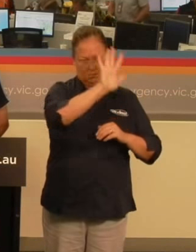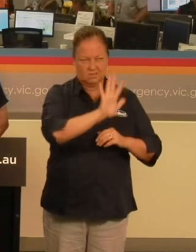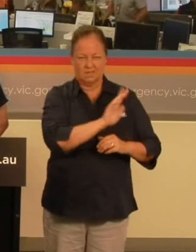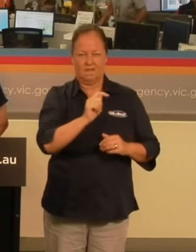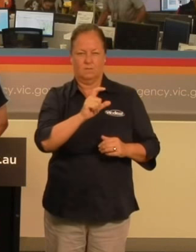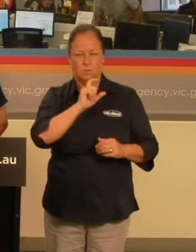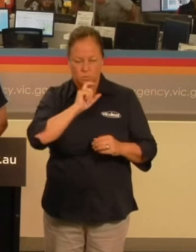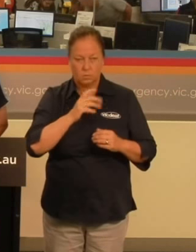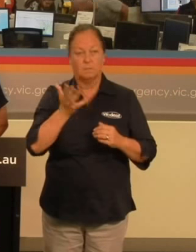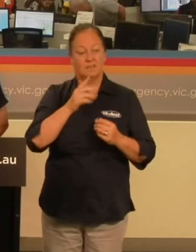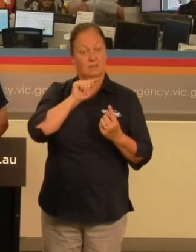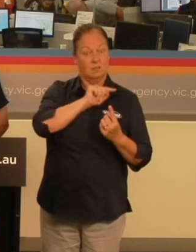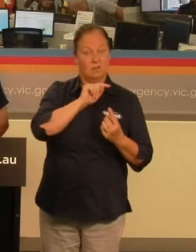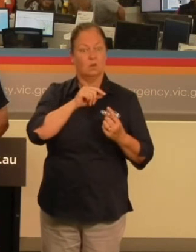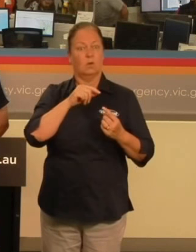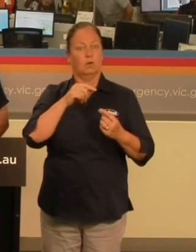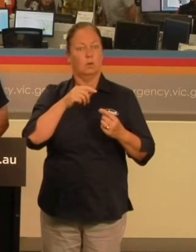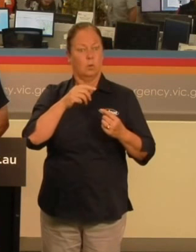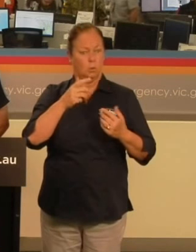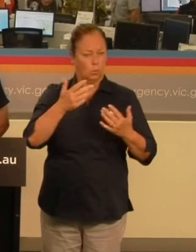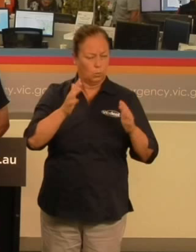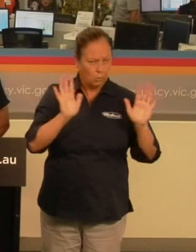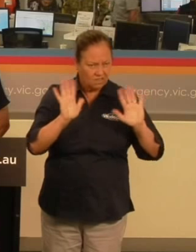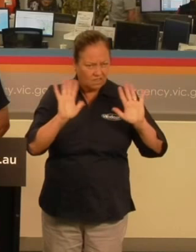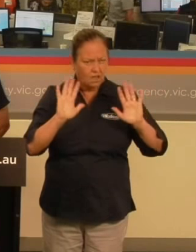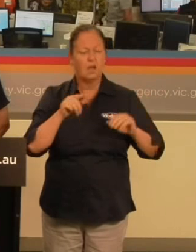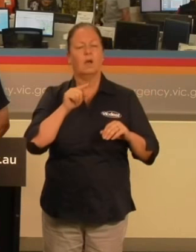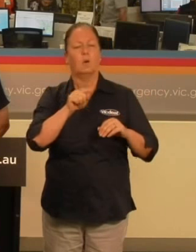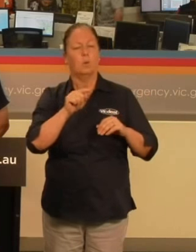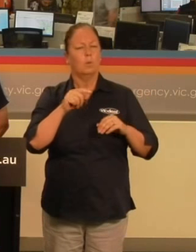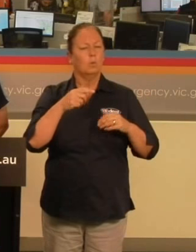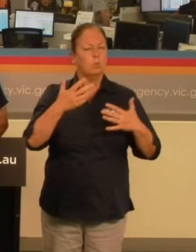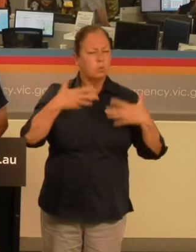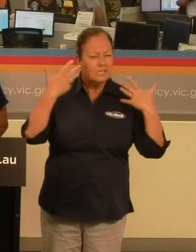plus the very low humidity further inland means that we have seen fire